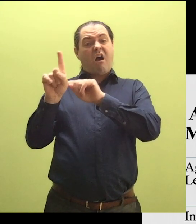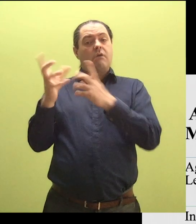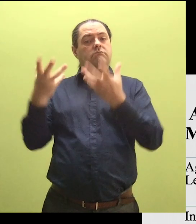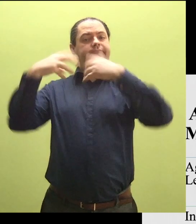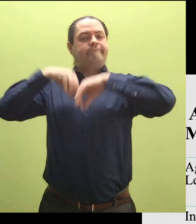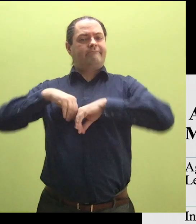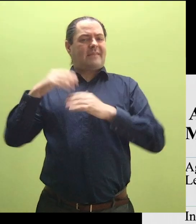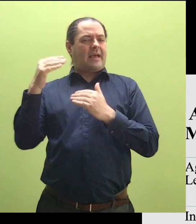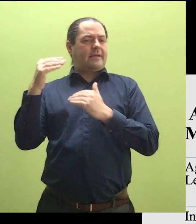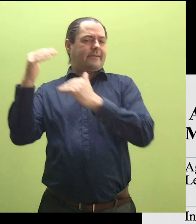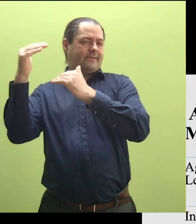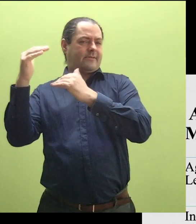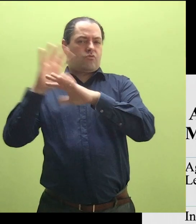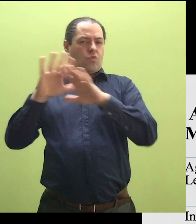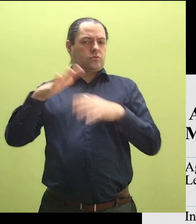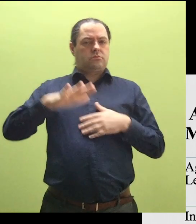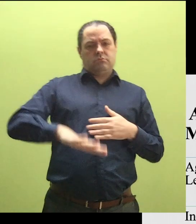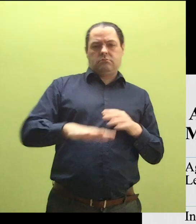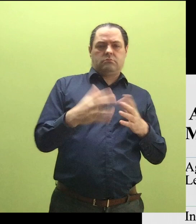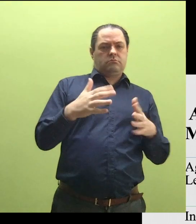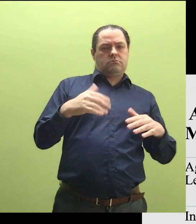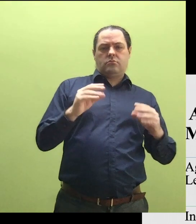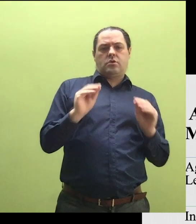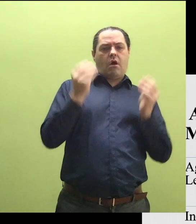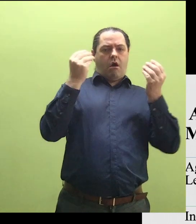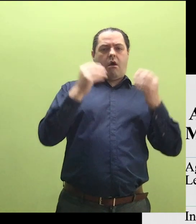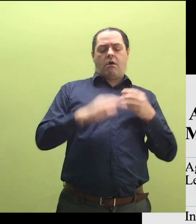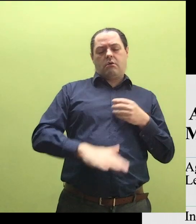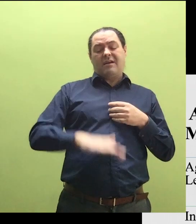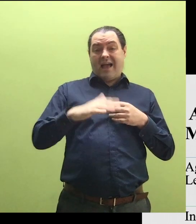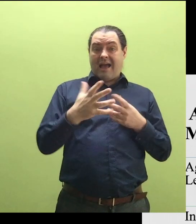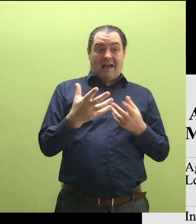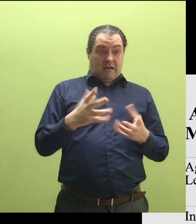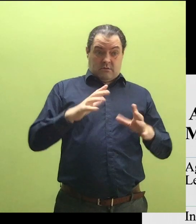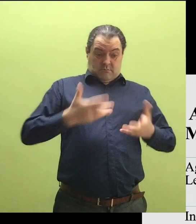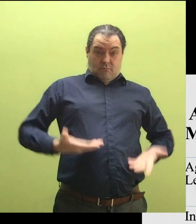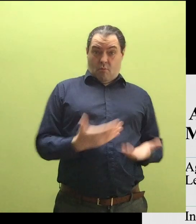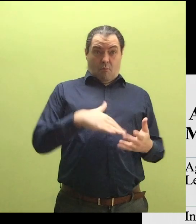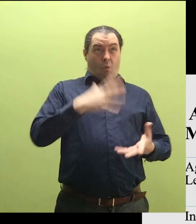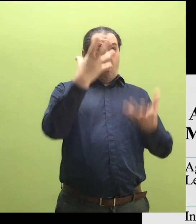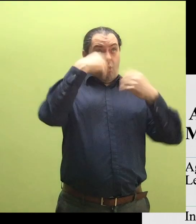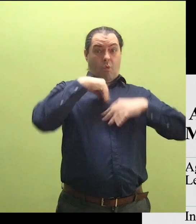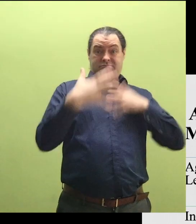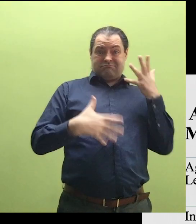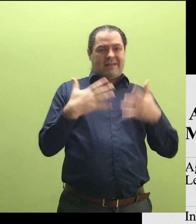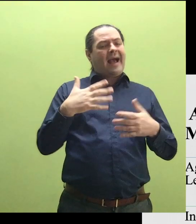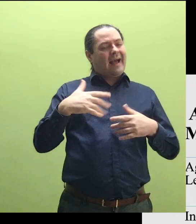to be acquired in the later stages in language development, even in cases where the child gets exposed to the sign